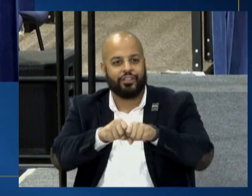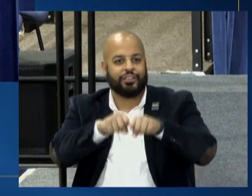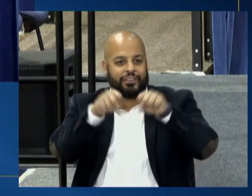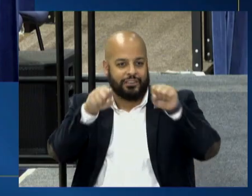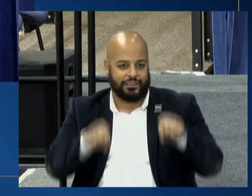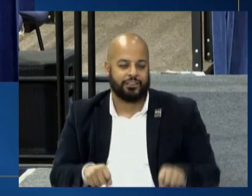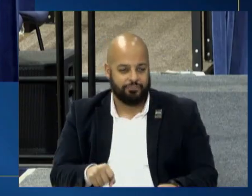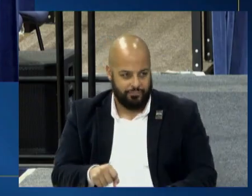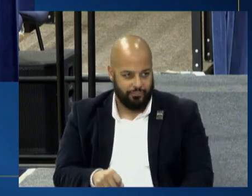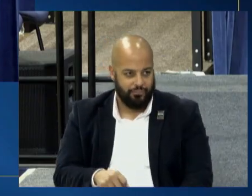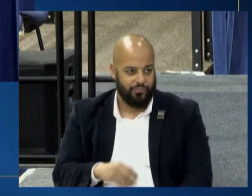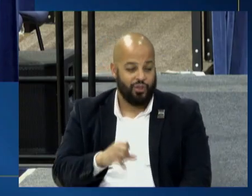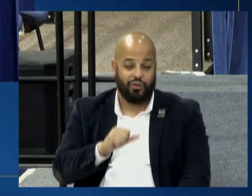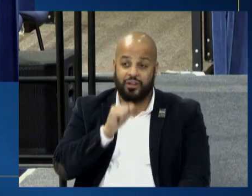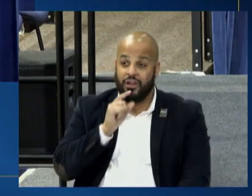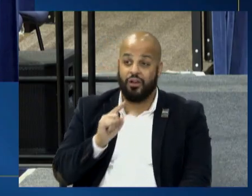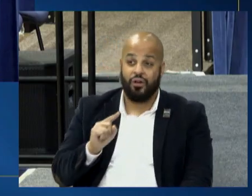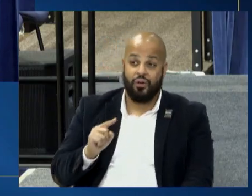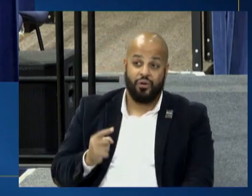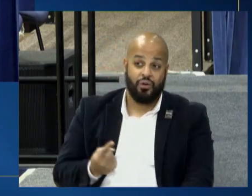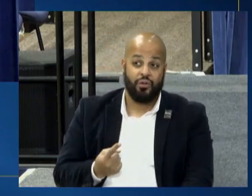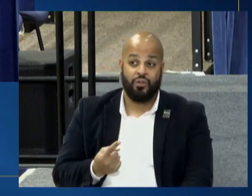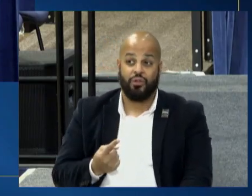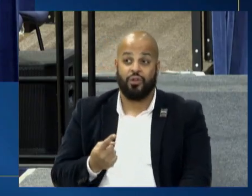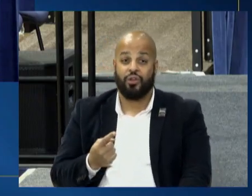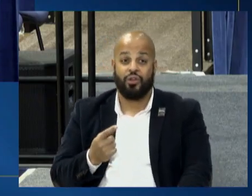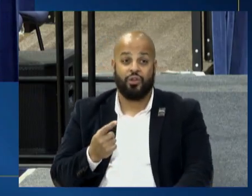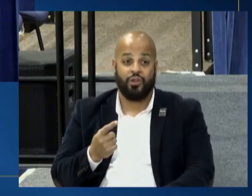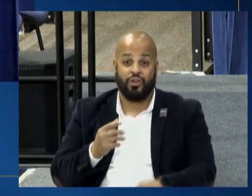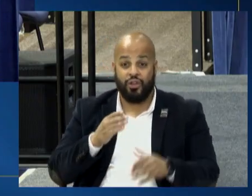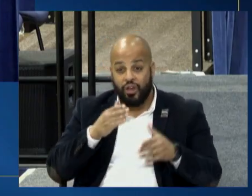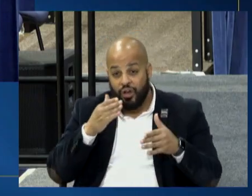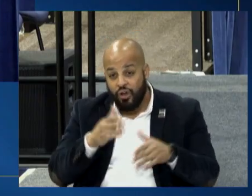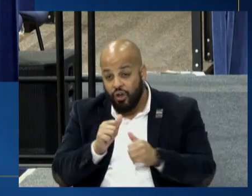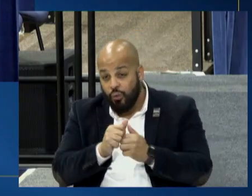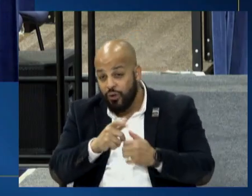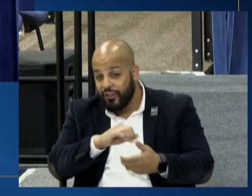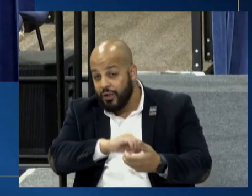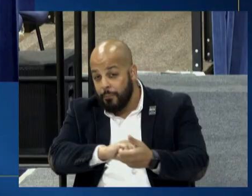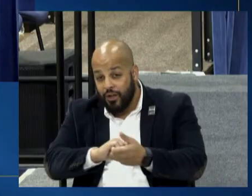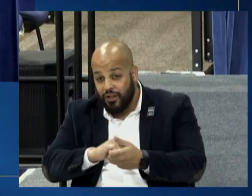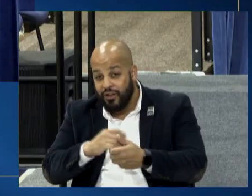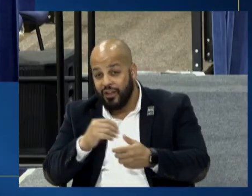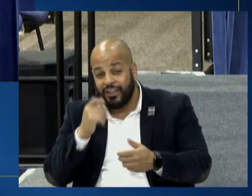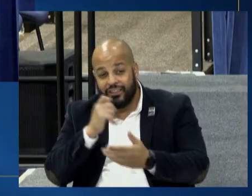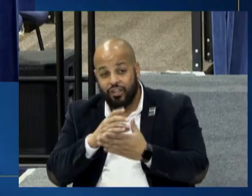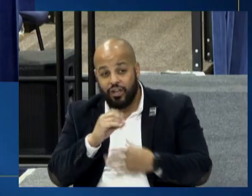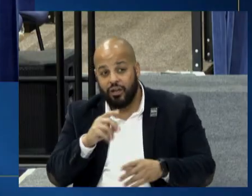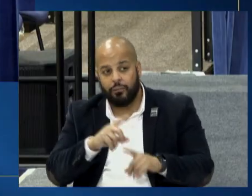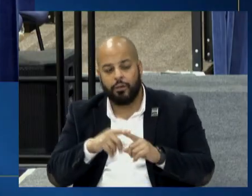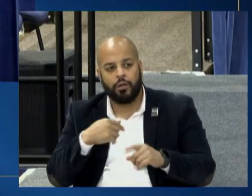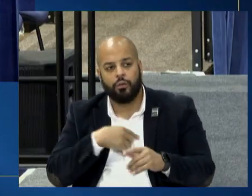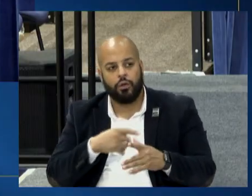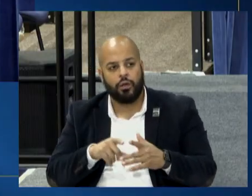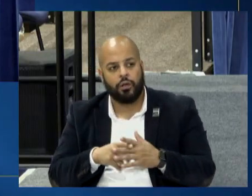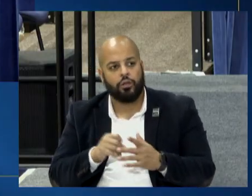So, not only just working with our industry partners, but in concert, again, with our sister agencies in lockstep. So that our products that